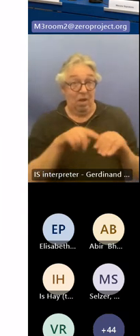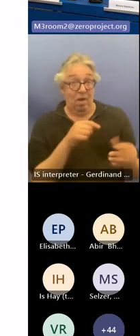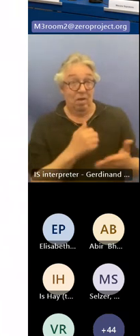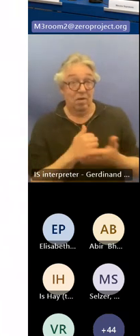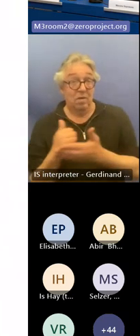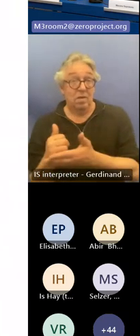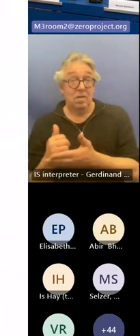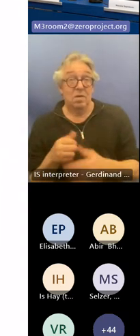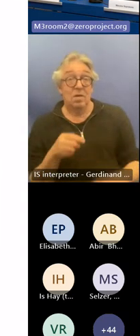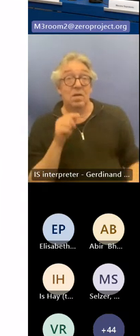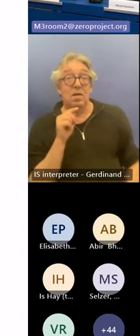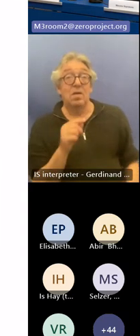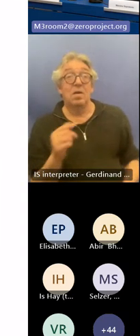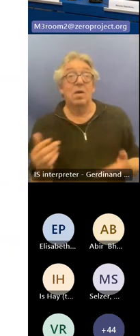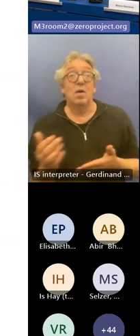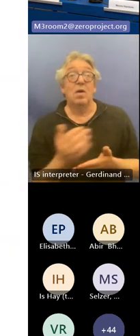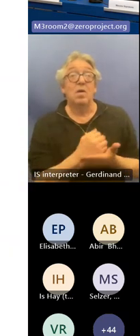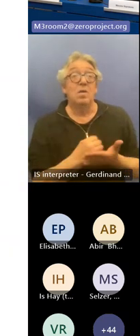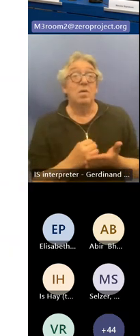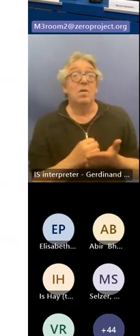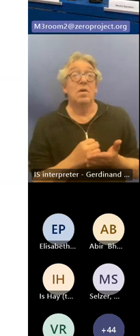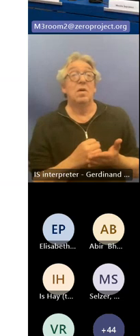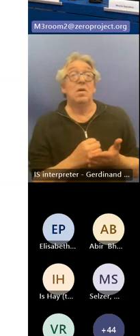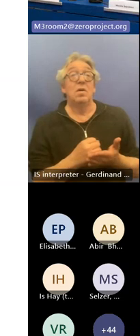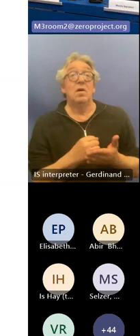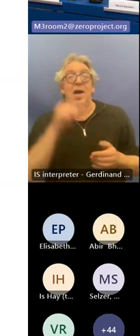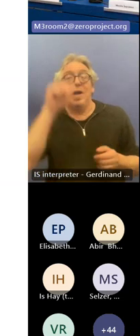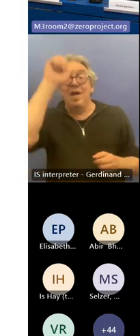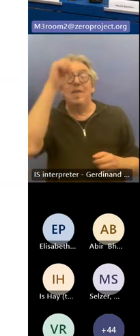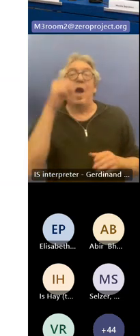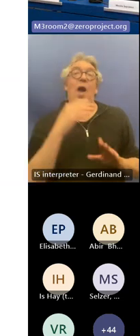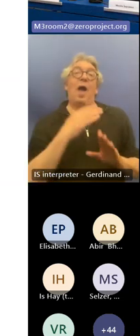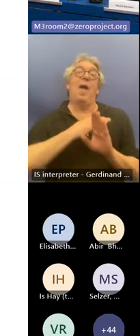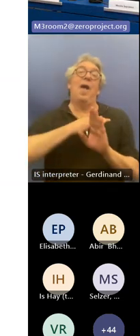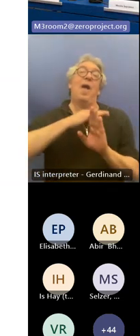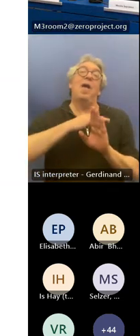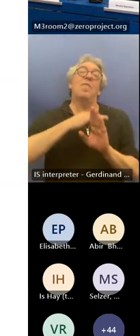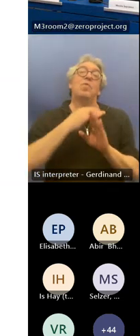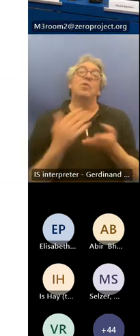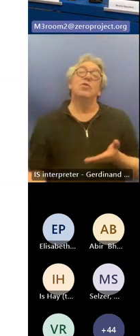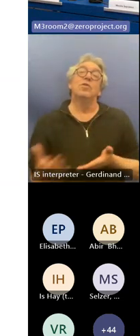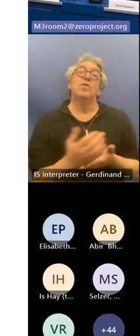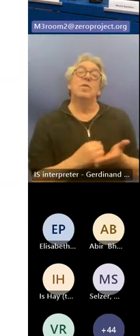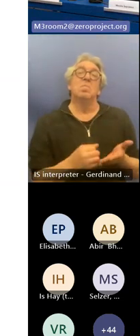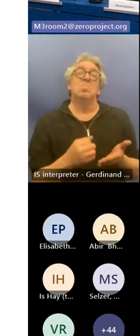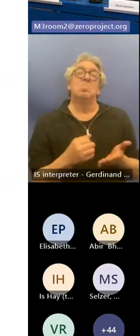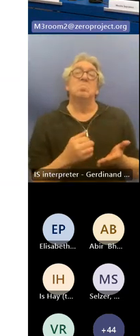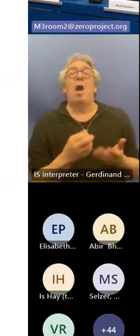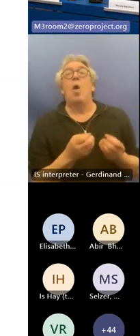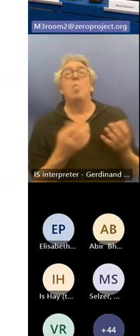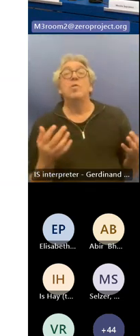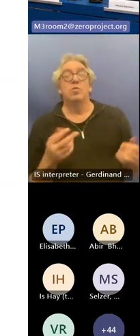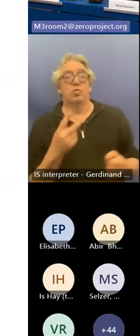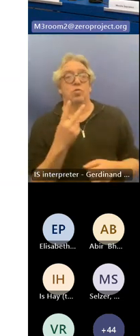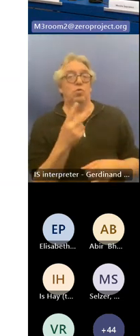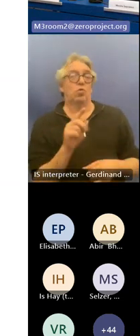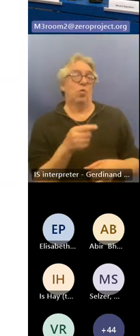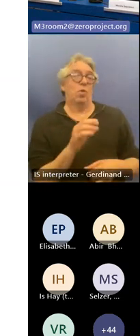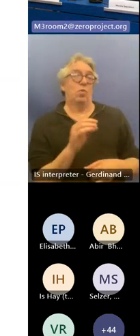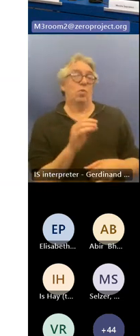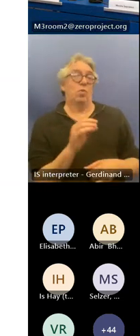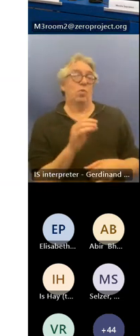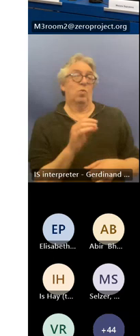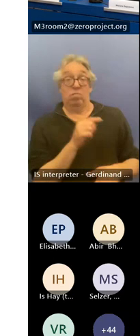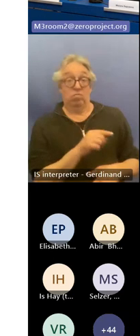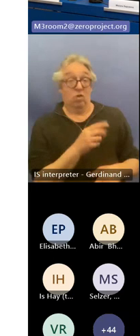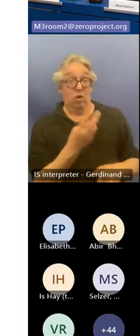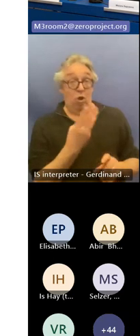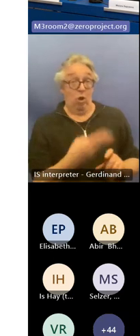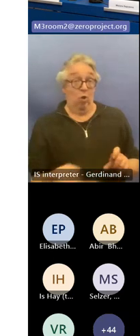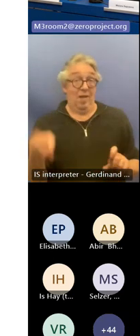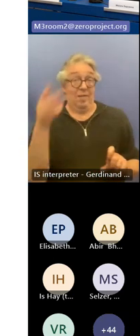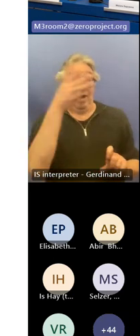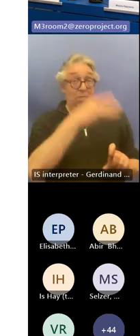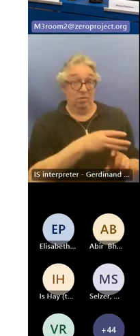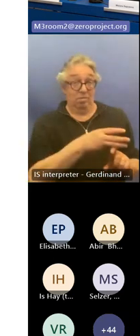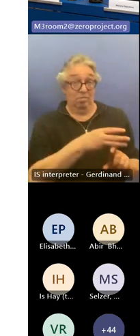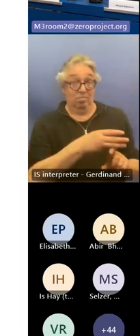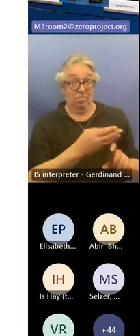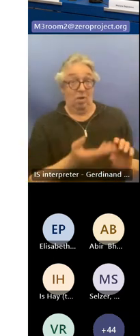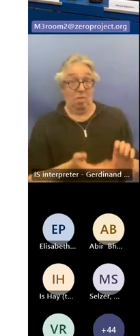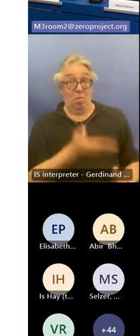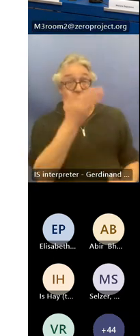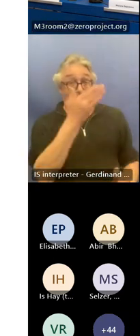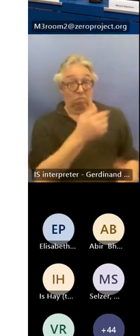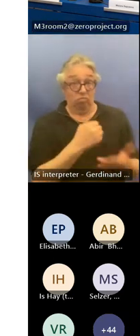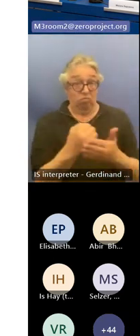than that and she won best deaf entrepreneur of the year 2023. We adopt a three layer approach to